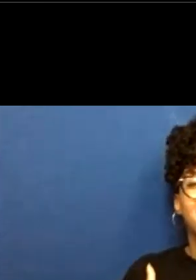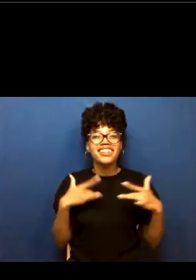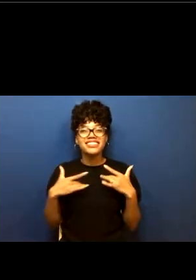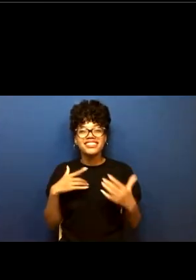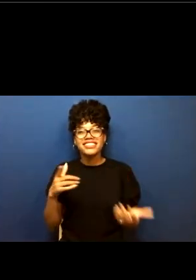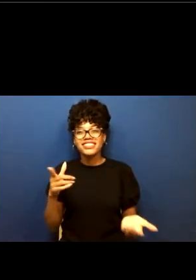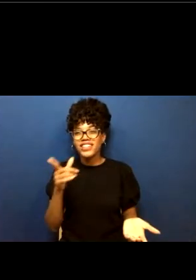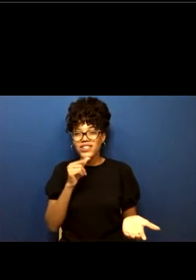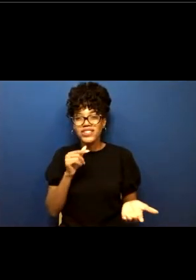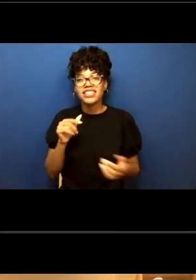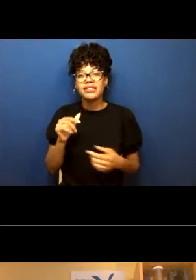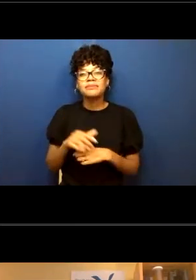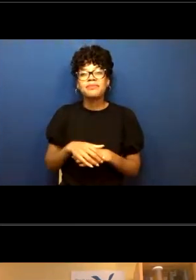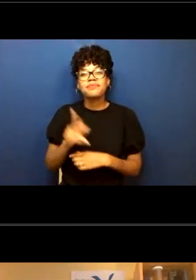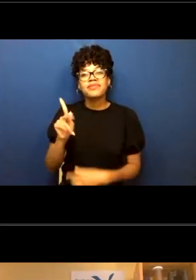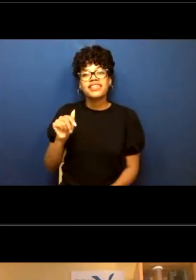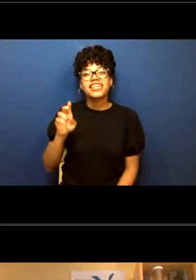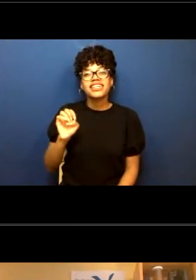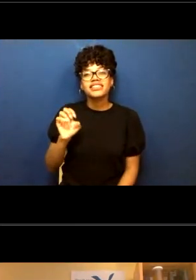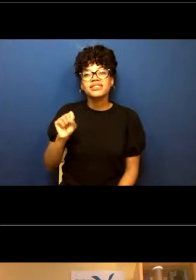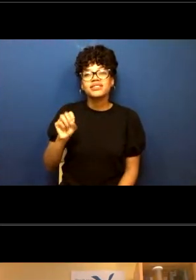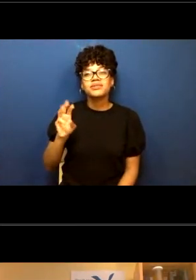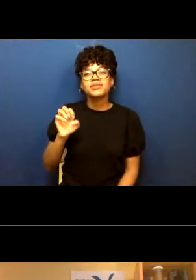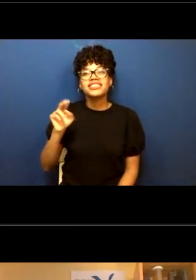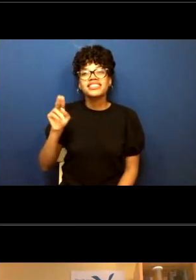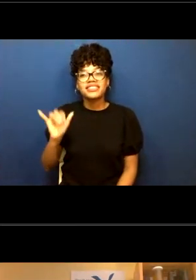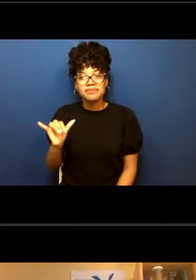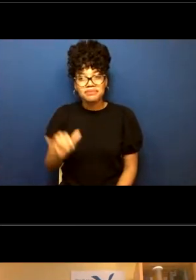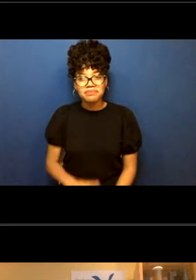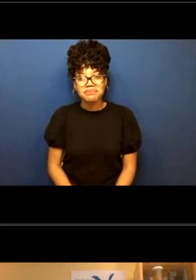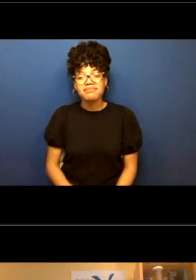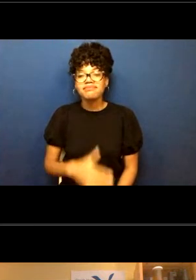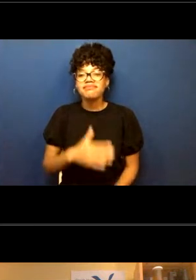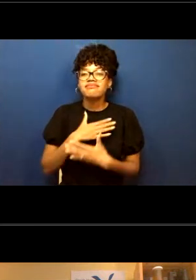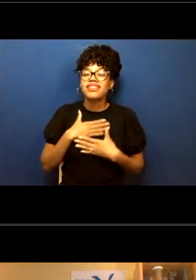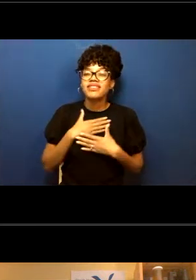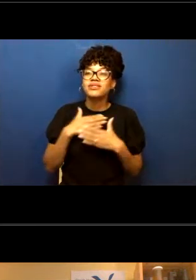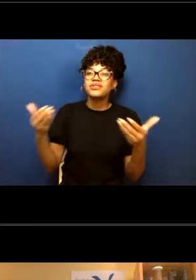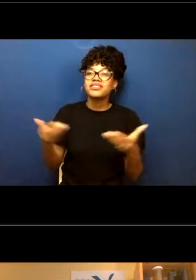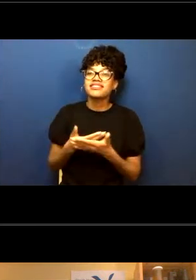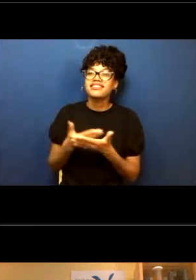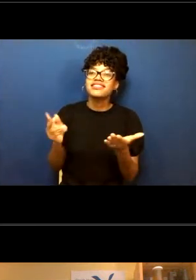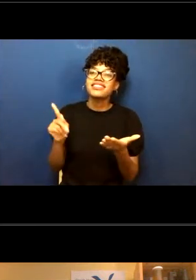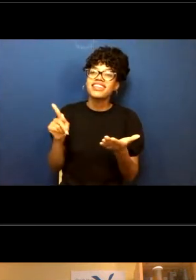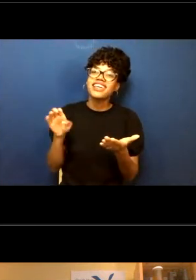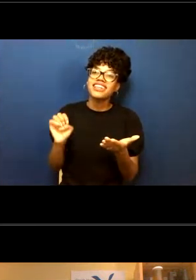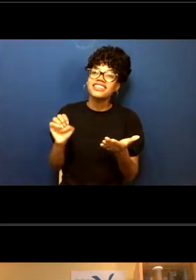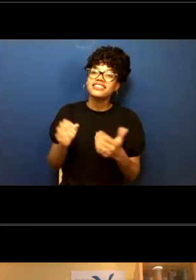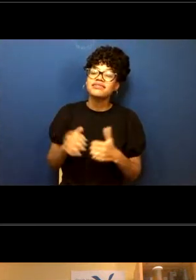from Katie Sweeney. So it is my pleasure to be introducing you to Katie. She works with NOAA Fisheries,